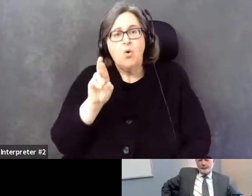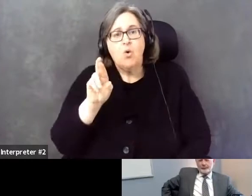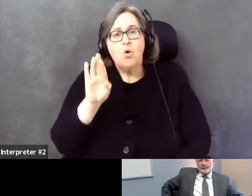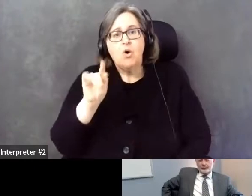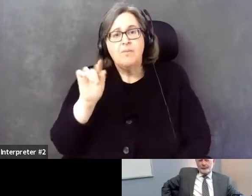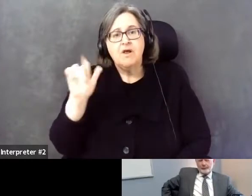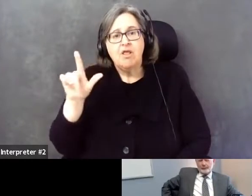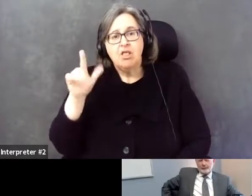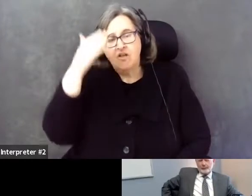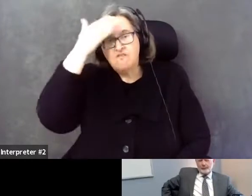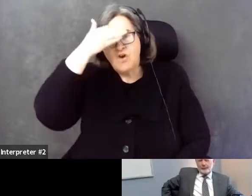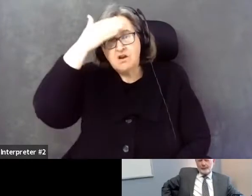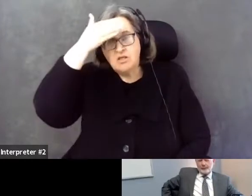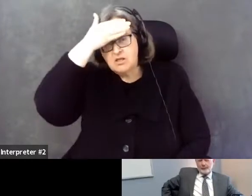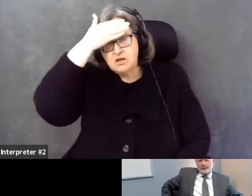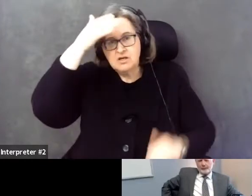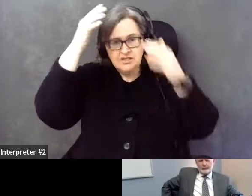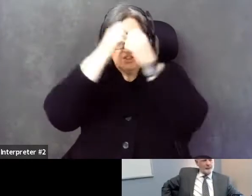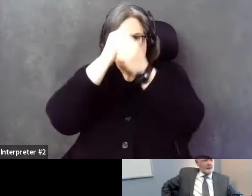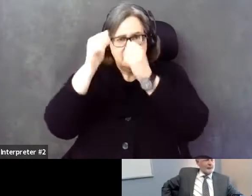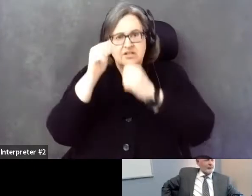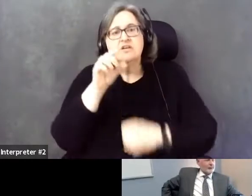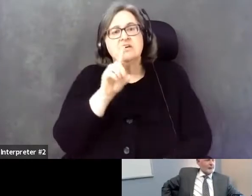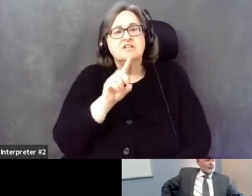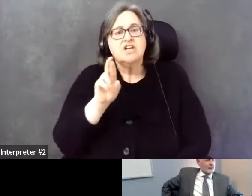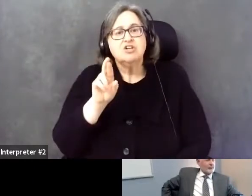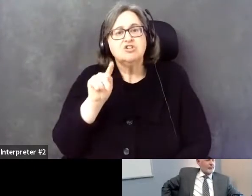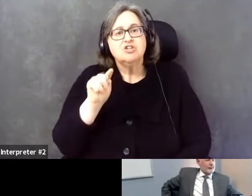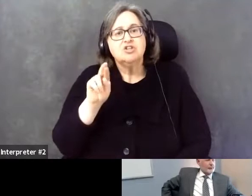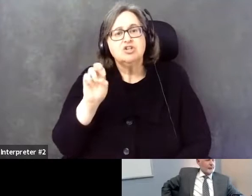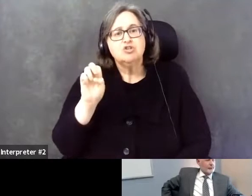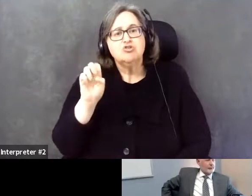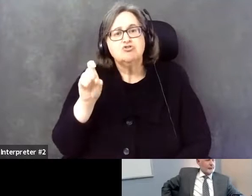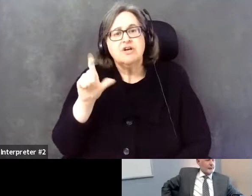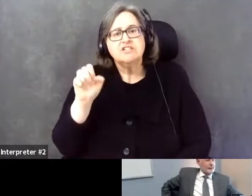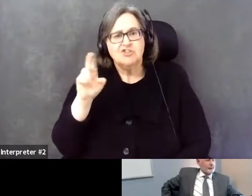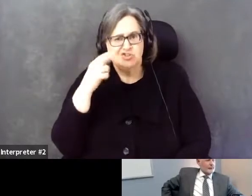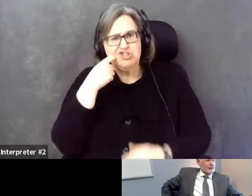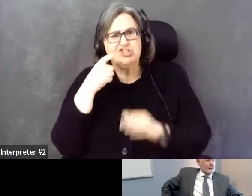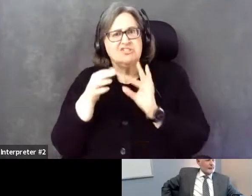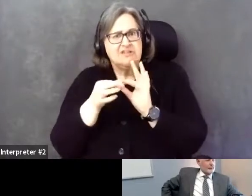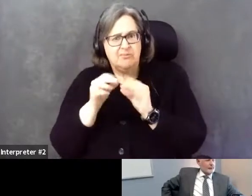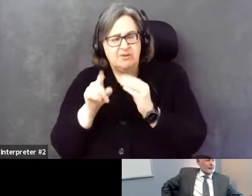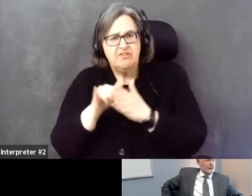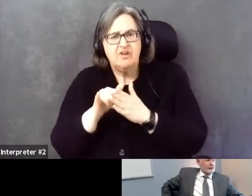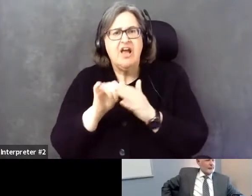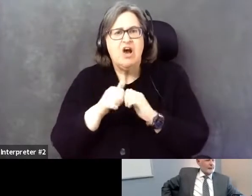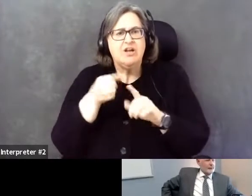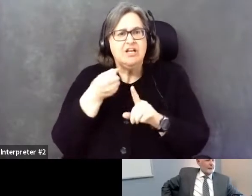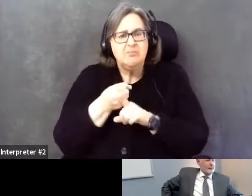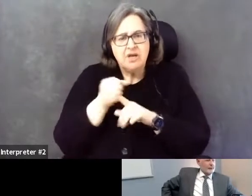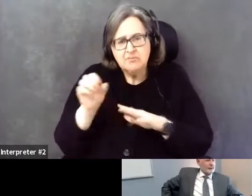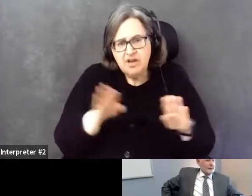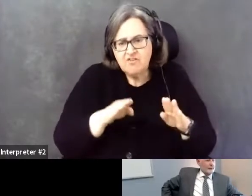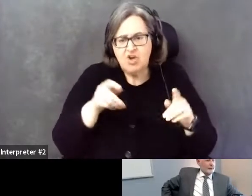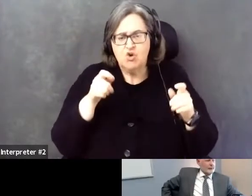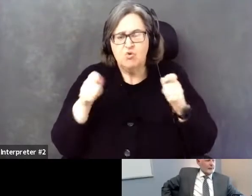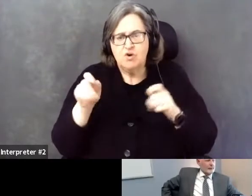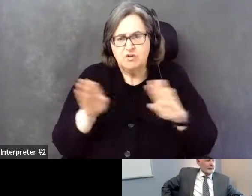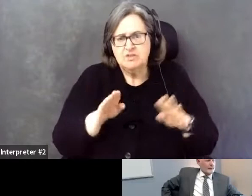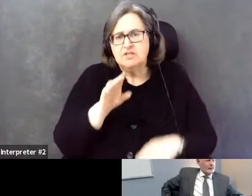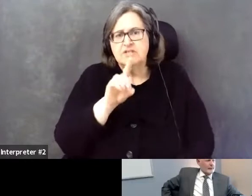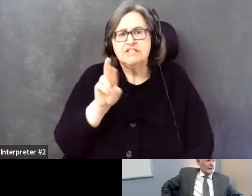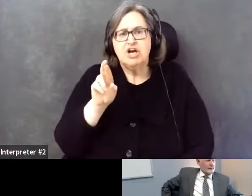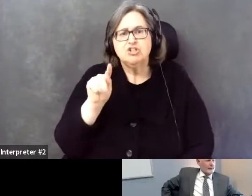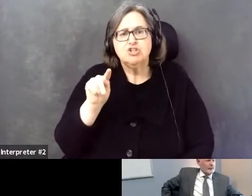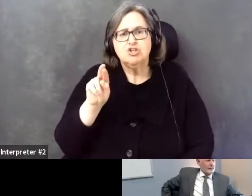just spoke to the issue of orbital frontal and how that can speak to regulating behavior.